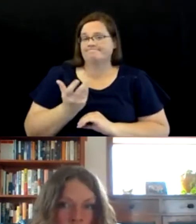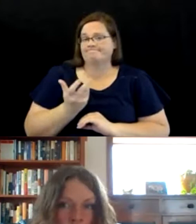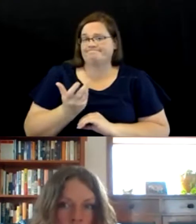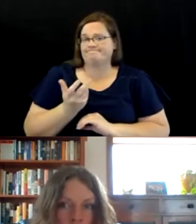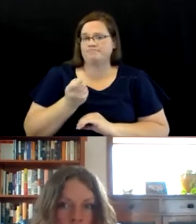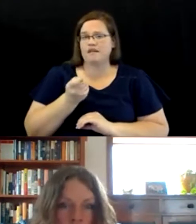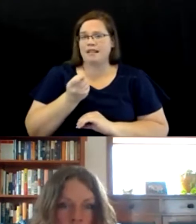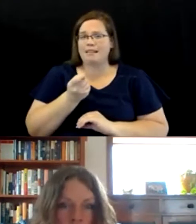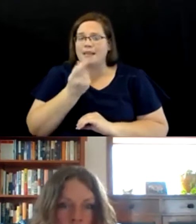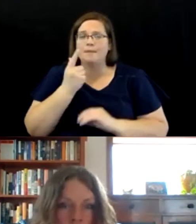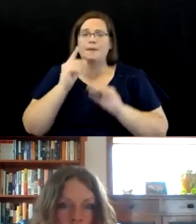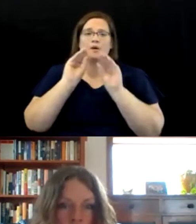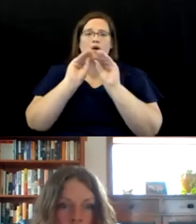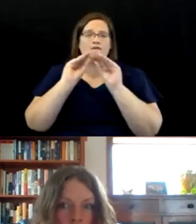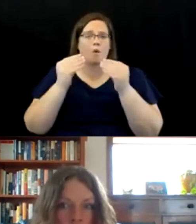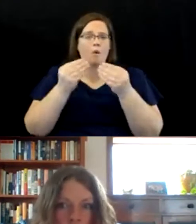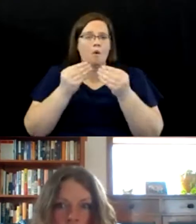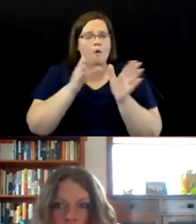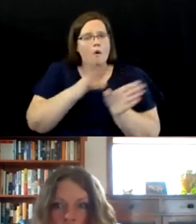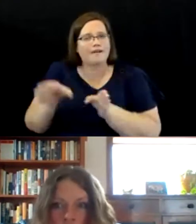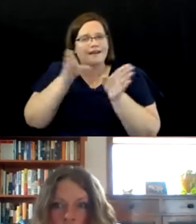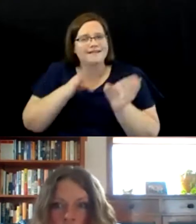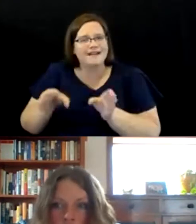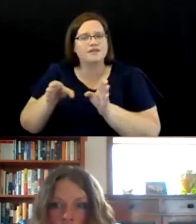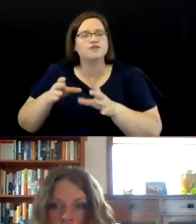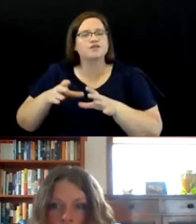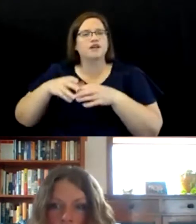organization around identifying the people that might need that, and I'm